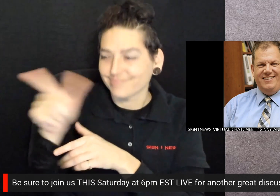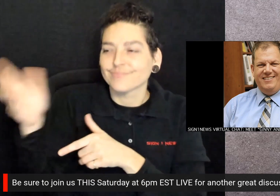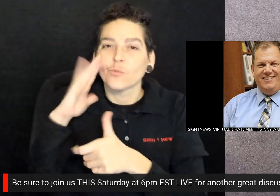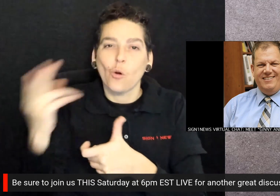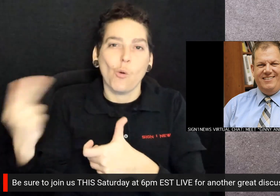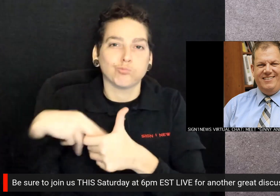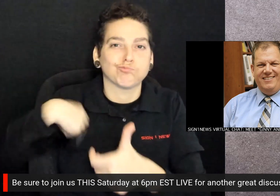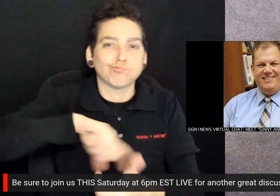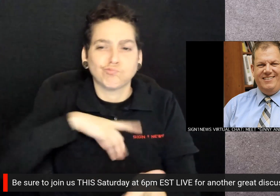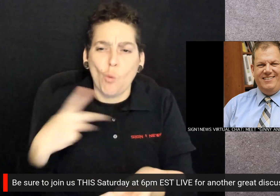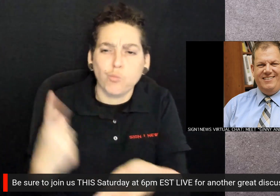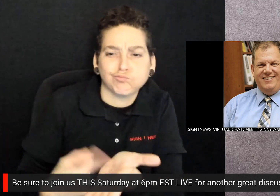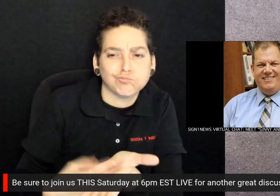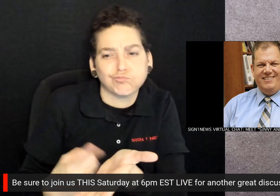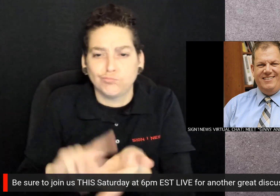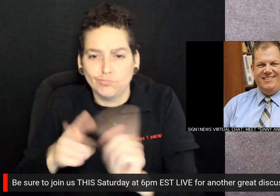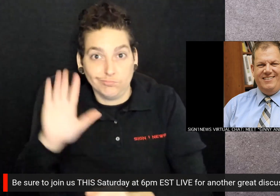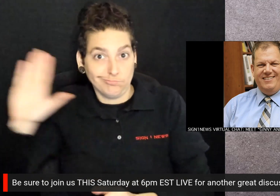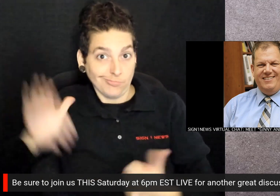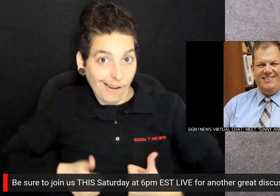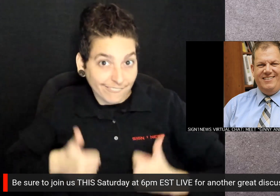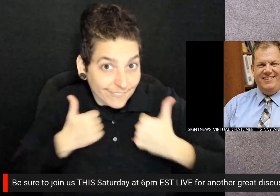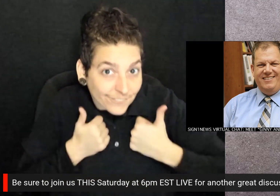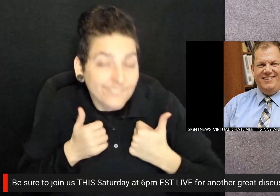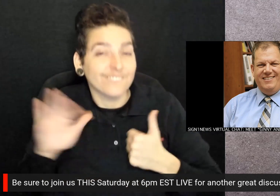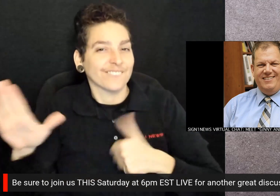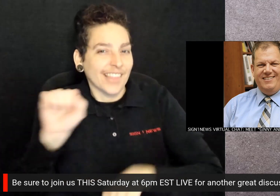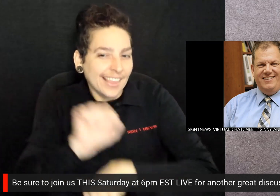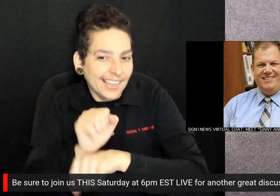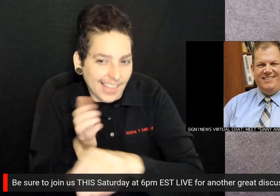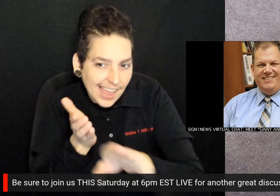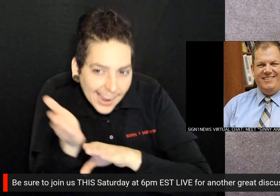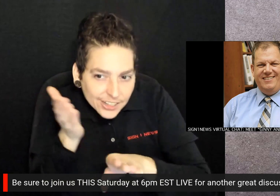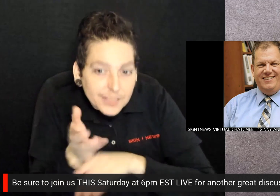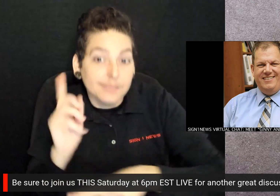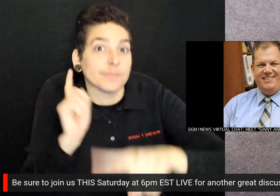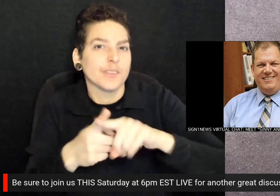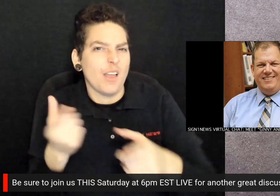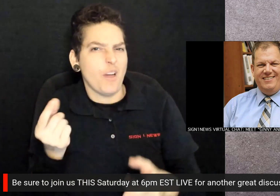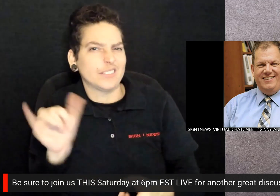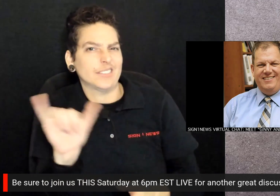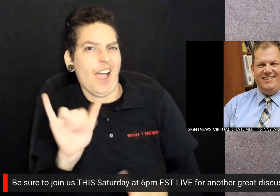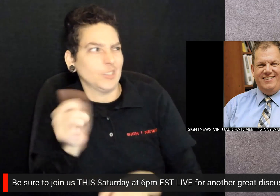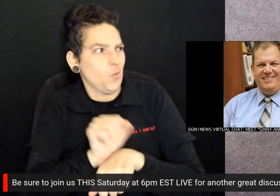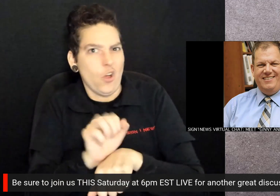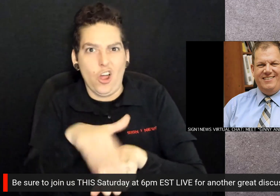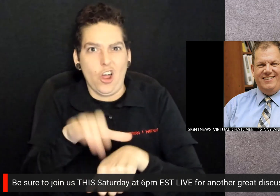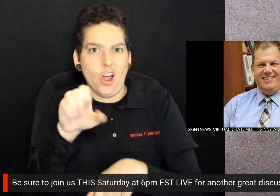Chris Kenopic will join us to talk about his life his career and what it's like to work